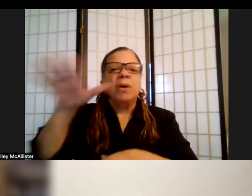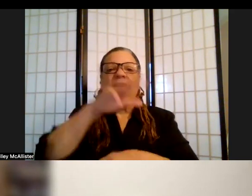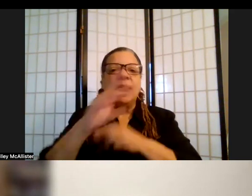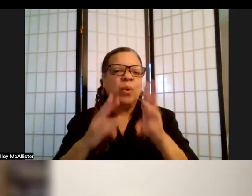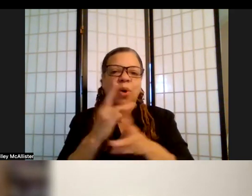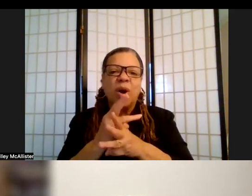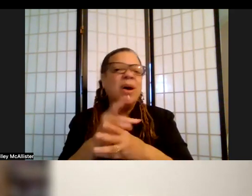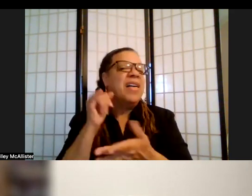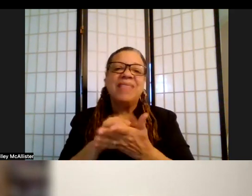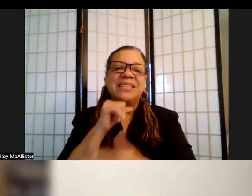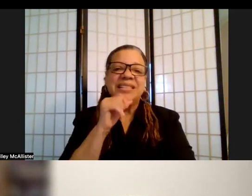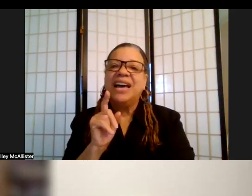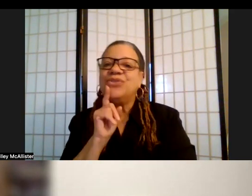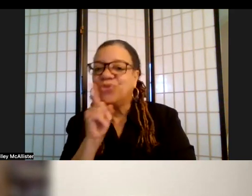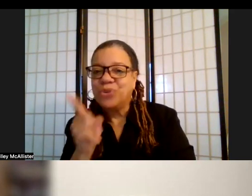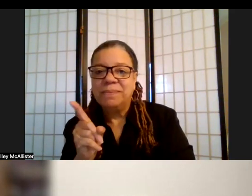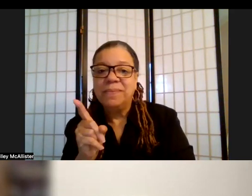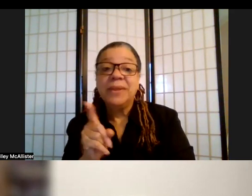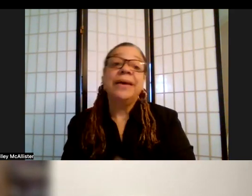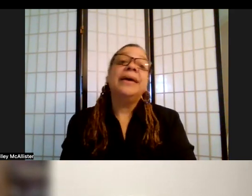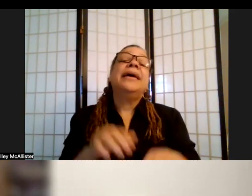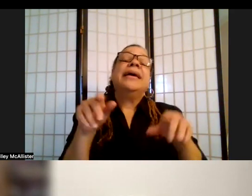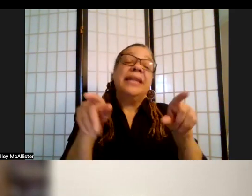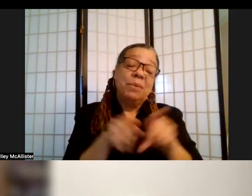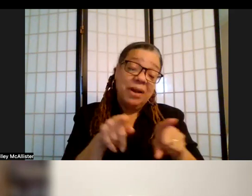That would also mean involving sociologists, and people who study human behavior.